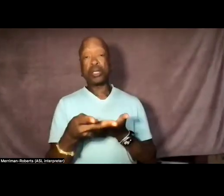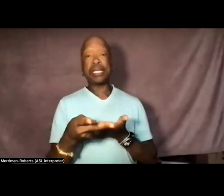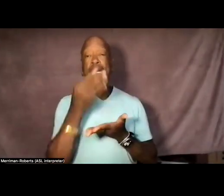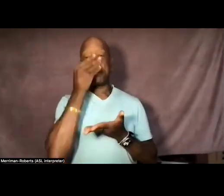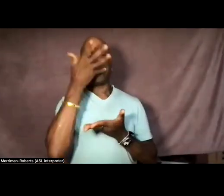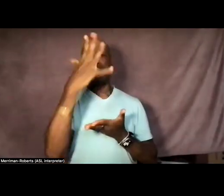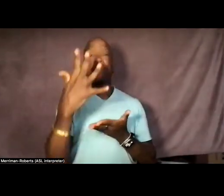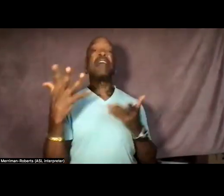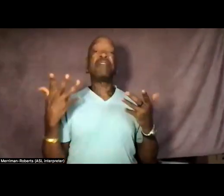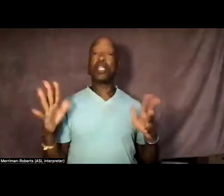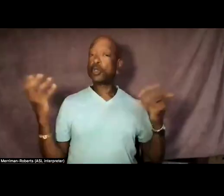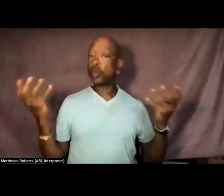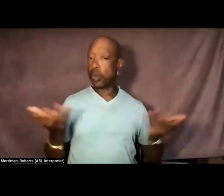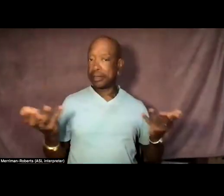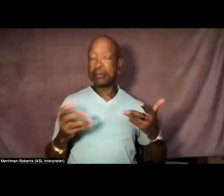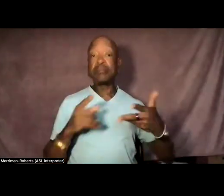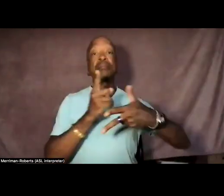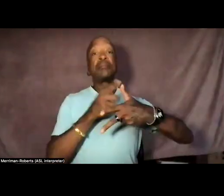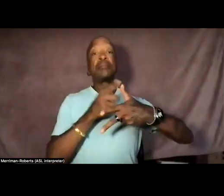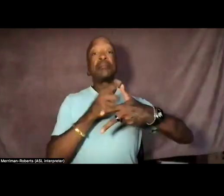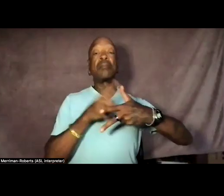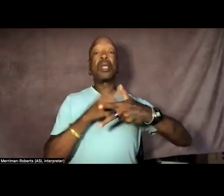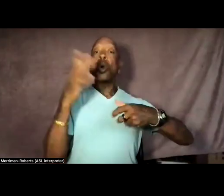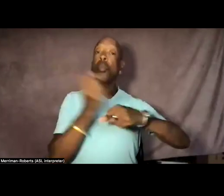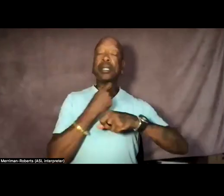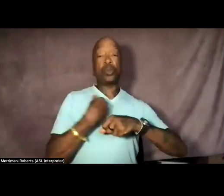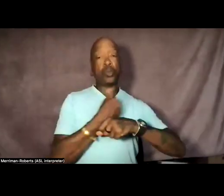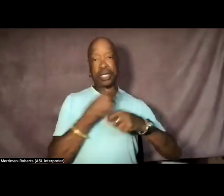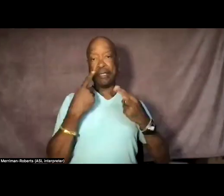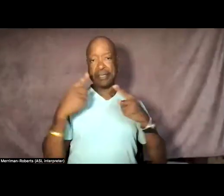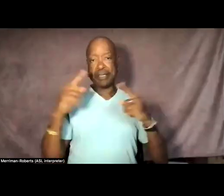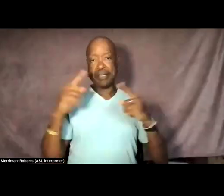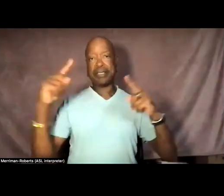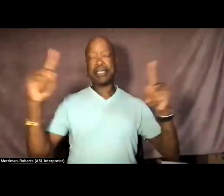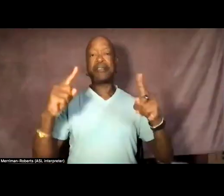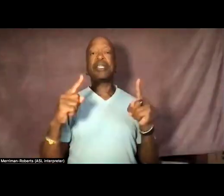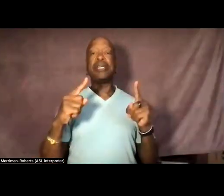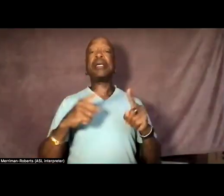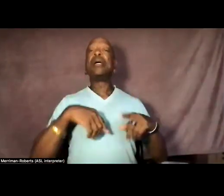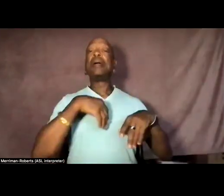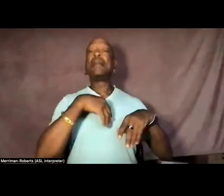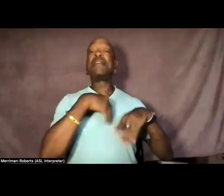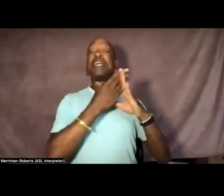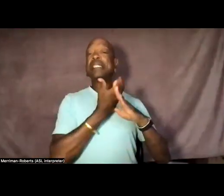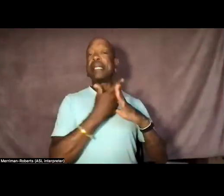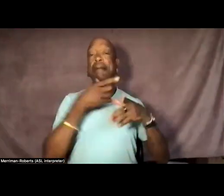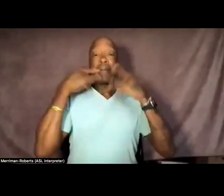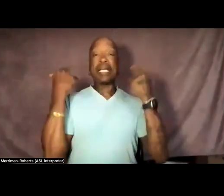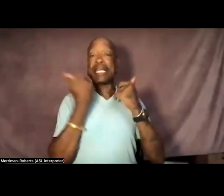first our biggest wins we successfully prevented masking for any reason whatsoever in public from